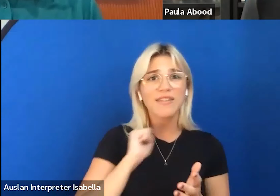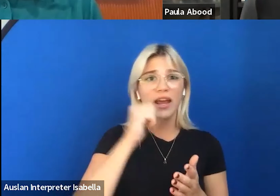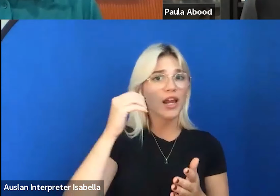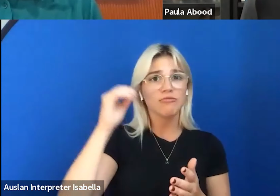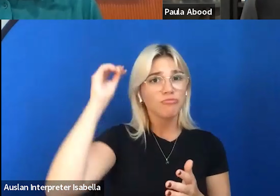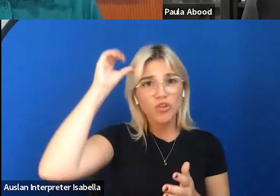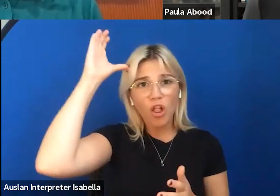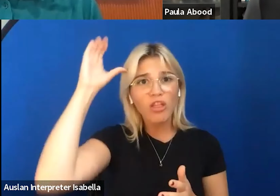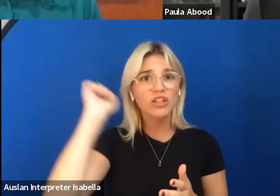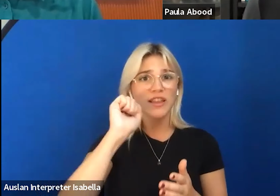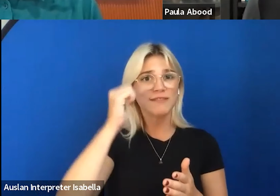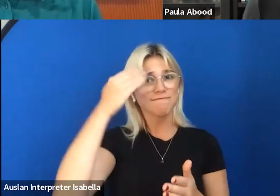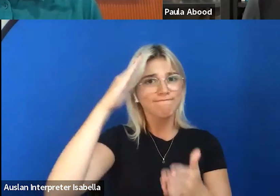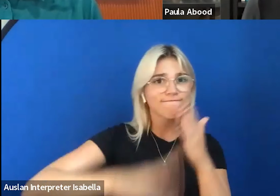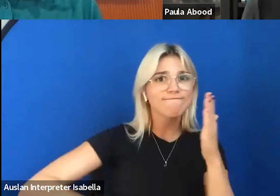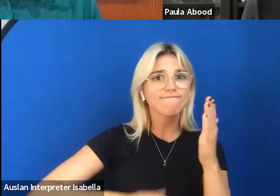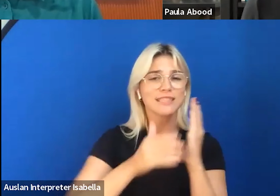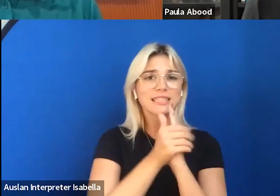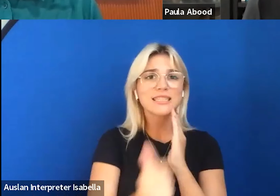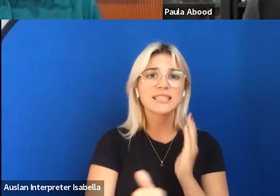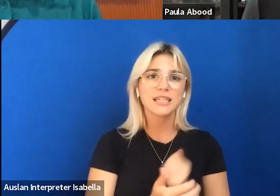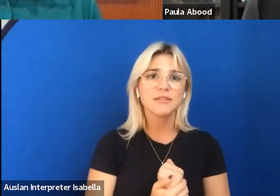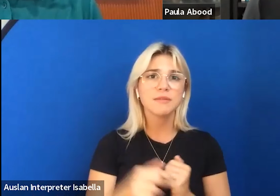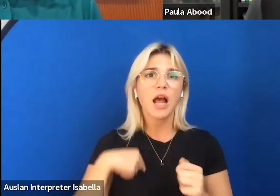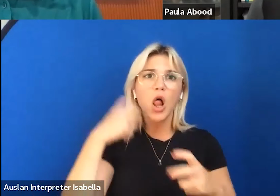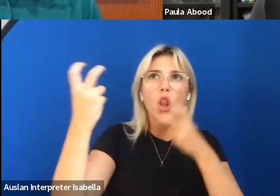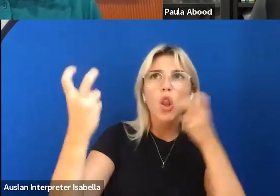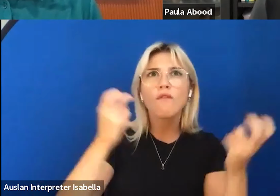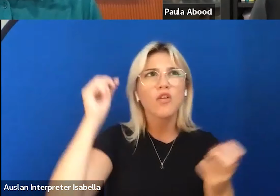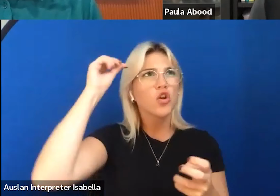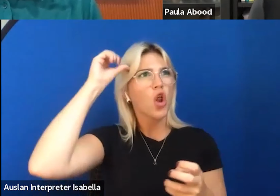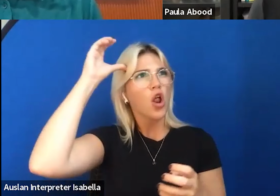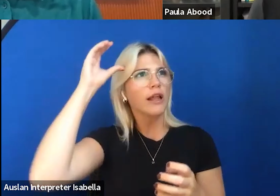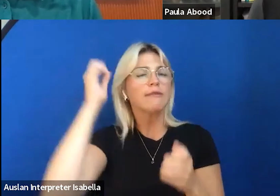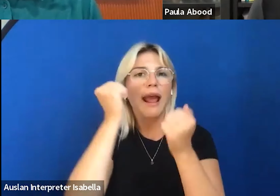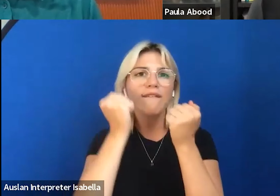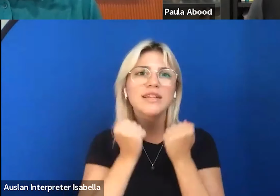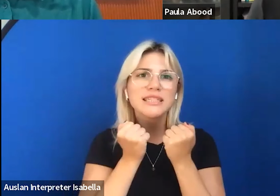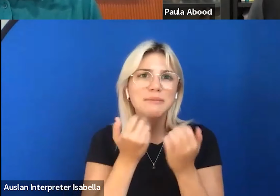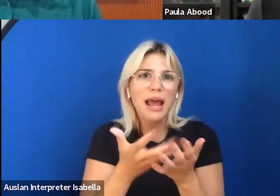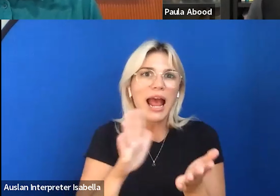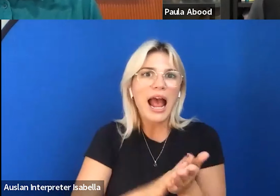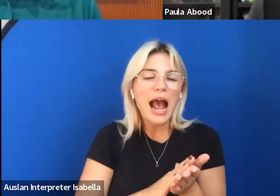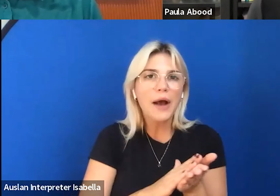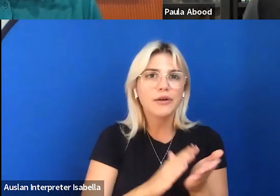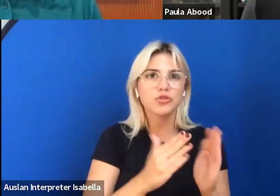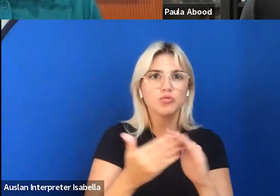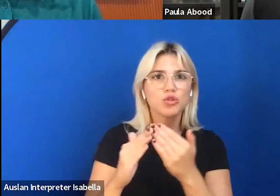I think I look for evidence of how the community is represented and whether they have a say in how the stories are framed